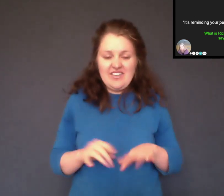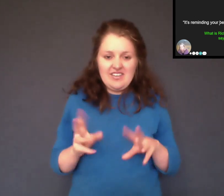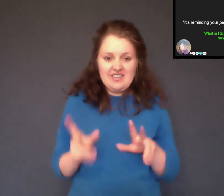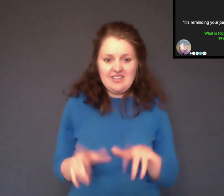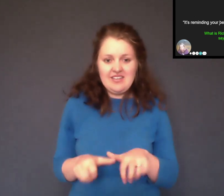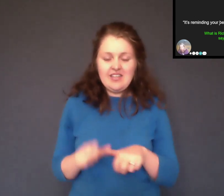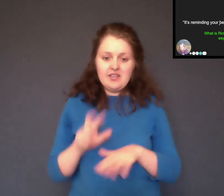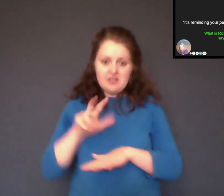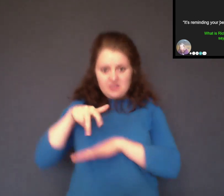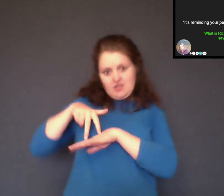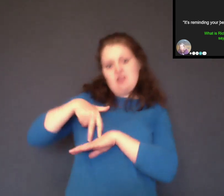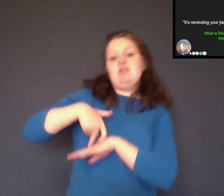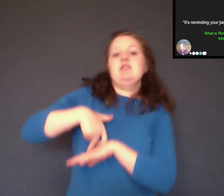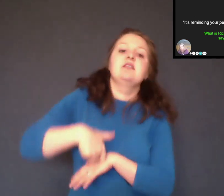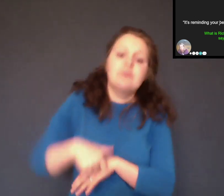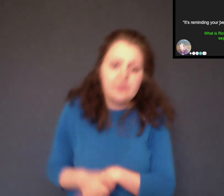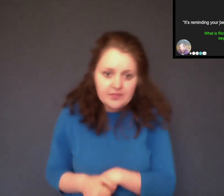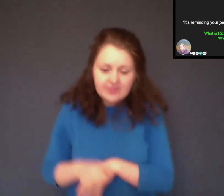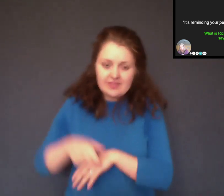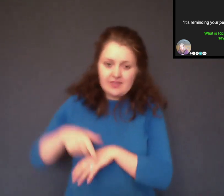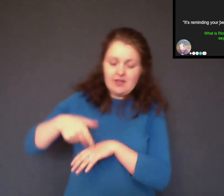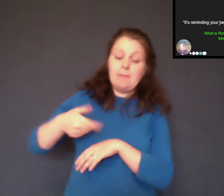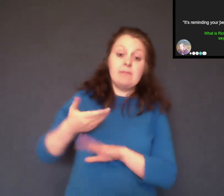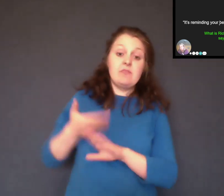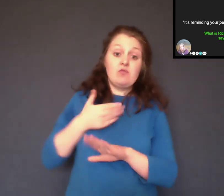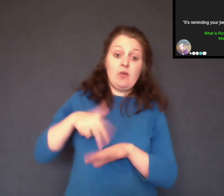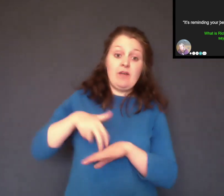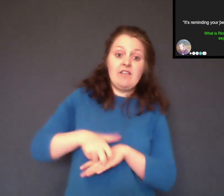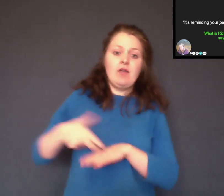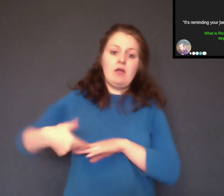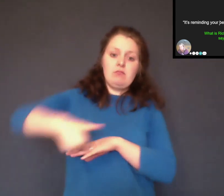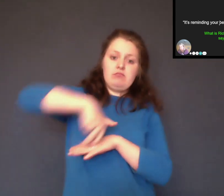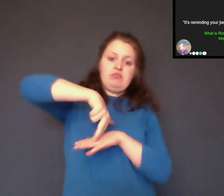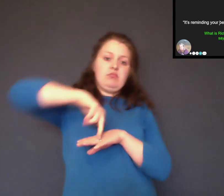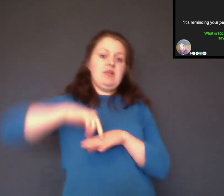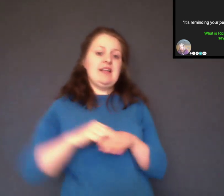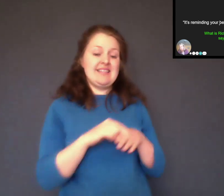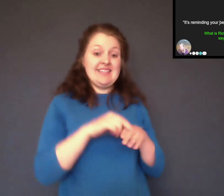started to drop to the ground but with the final pirouette swung himself around and grabbed hold